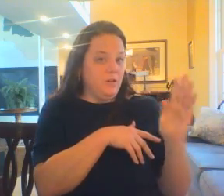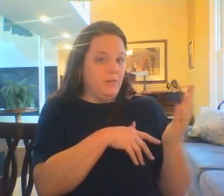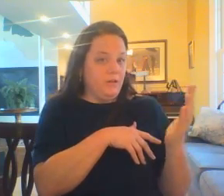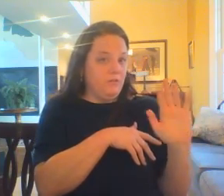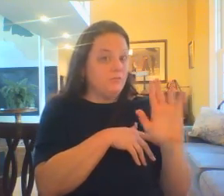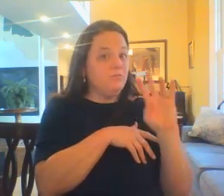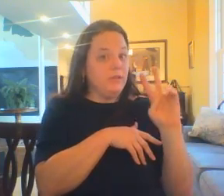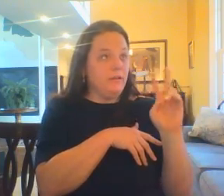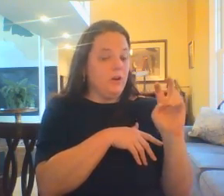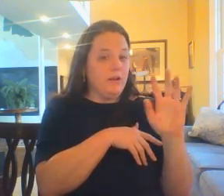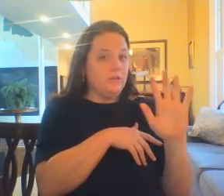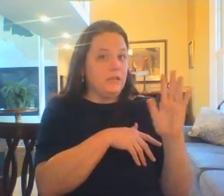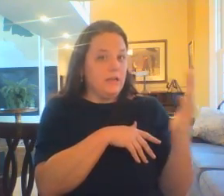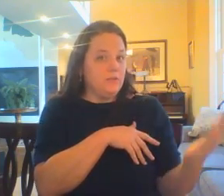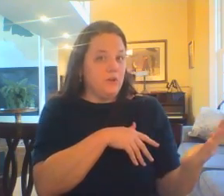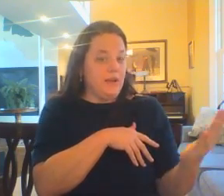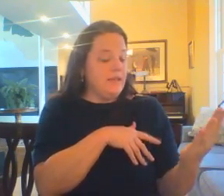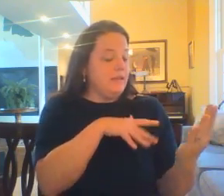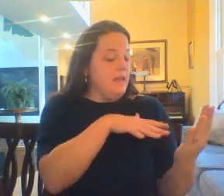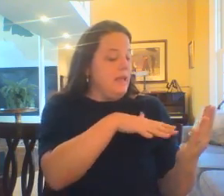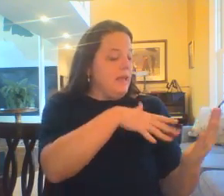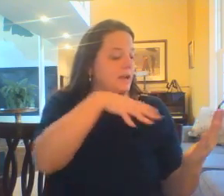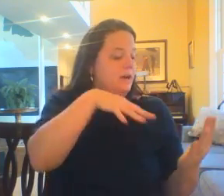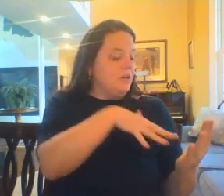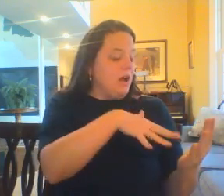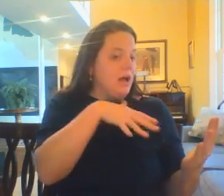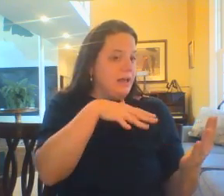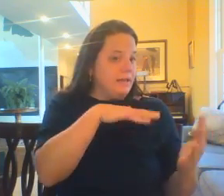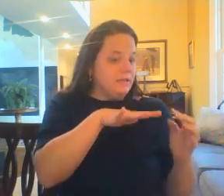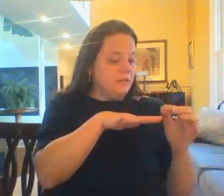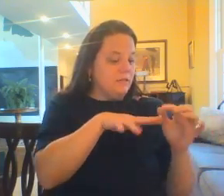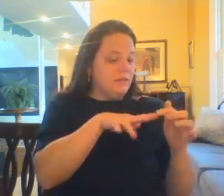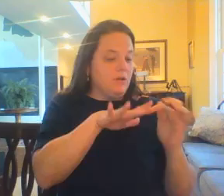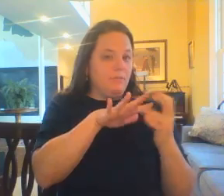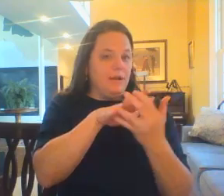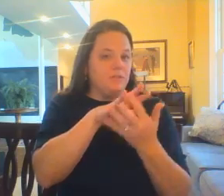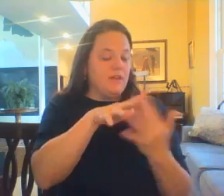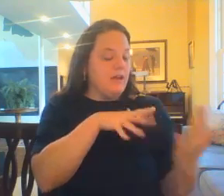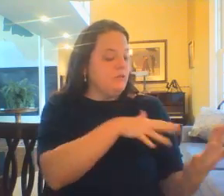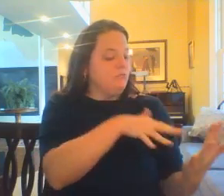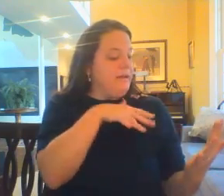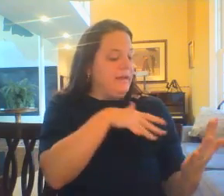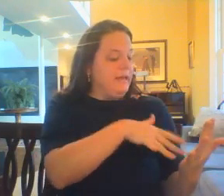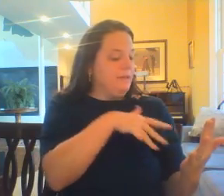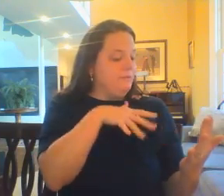going to be like learning or studying is on your hand and here your eyes these